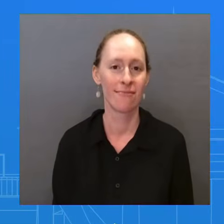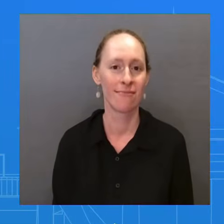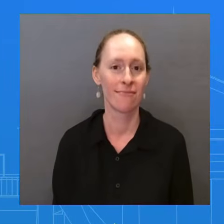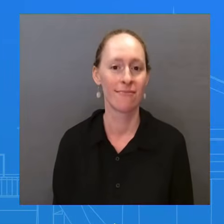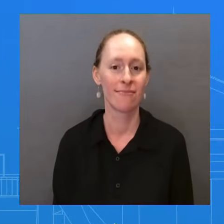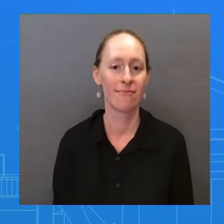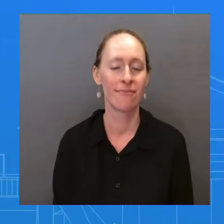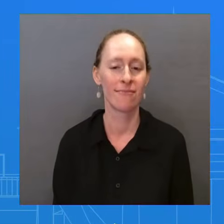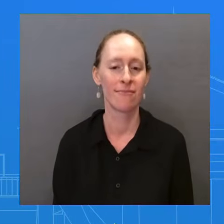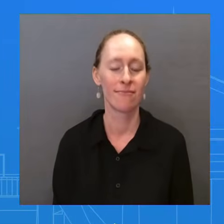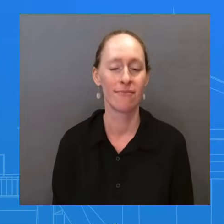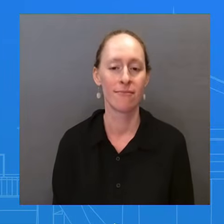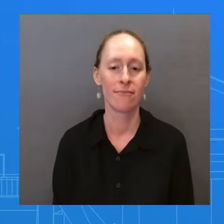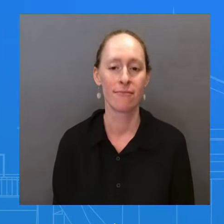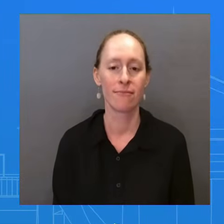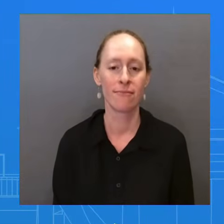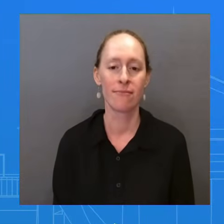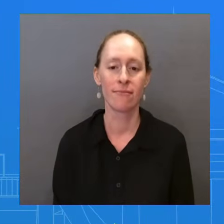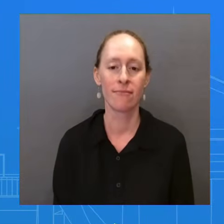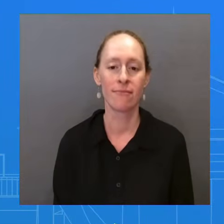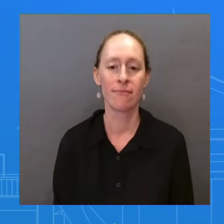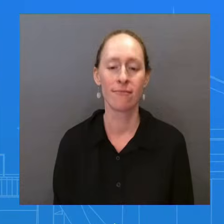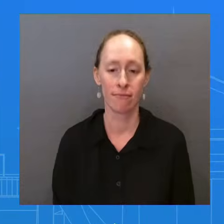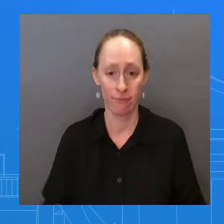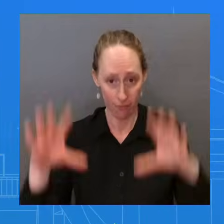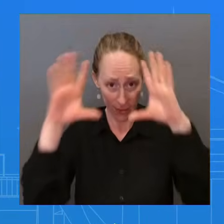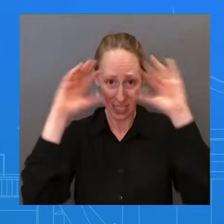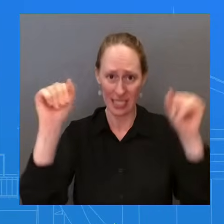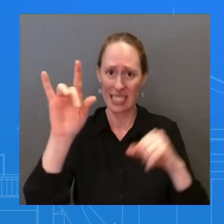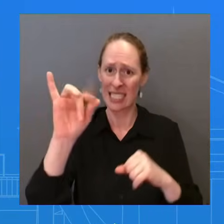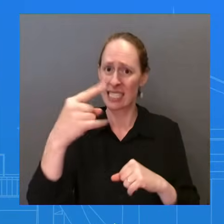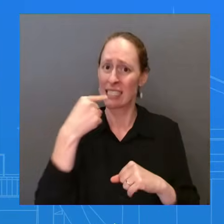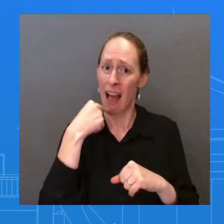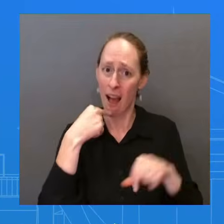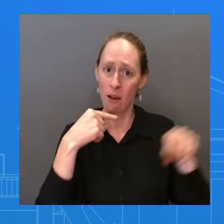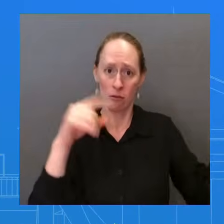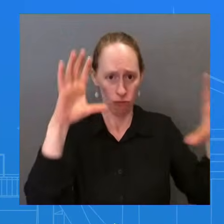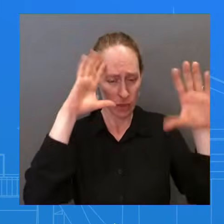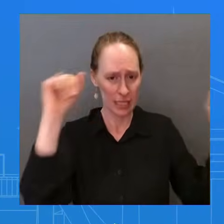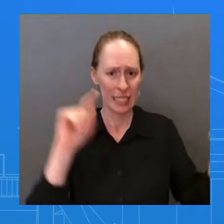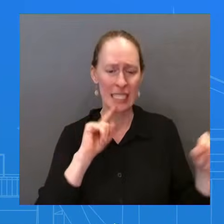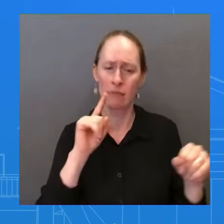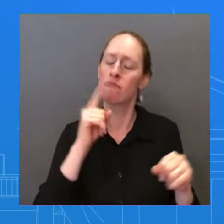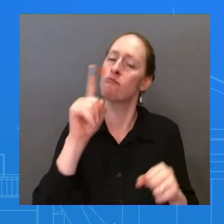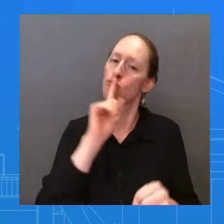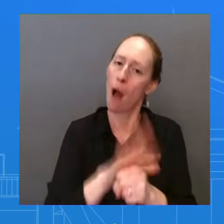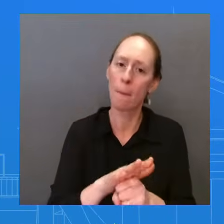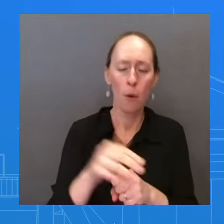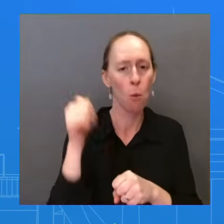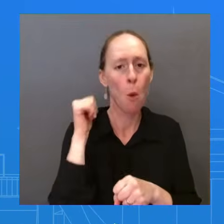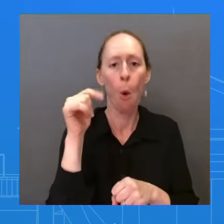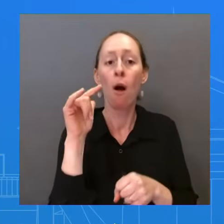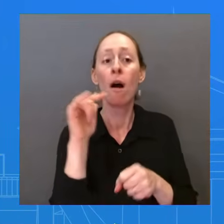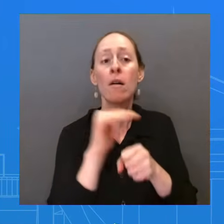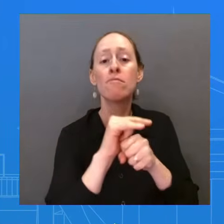Are you confident that that assurance still stands? Mr. Kirby: Yes. And we have gotten that assurance at various levels, not just from President Zelenskyy